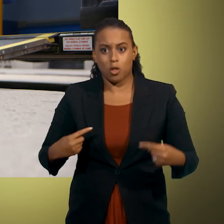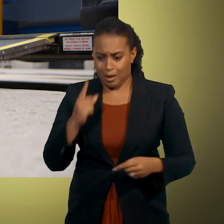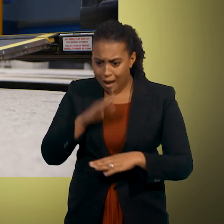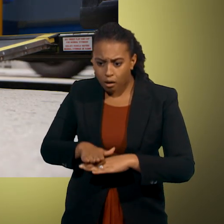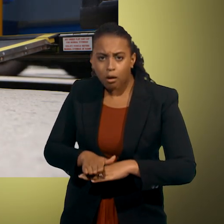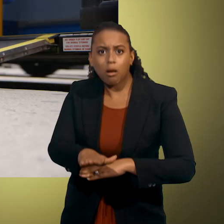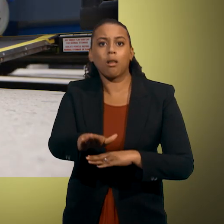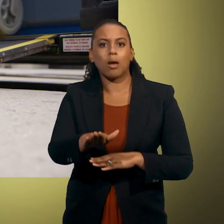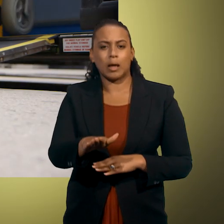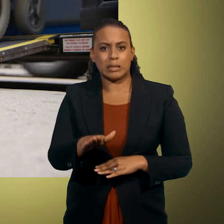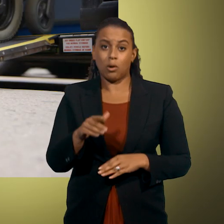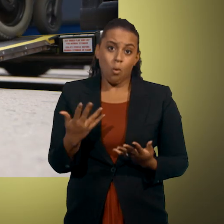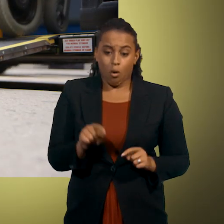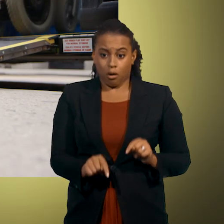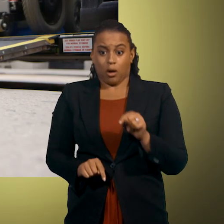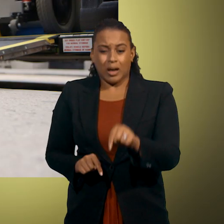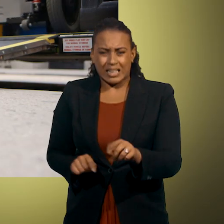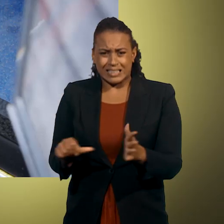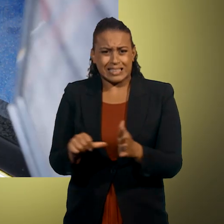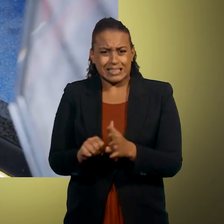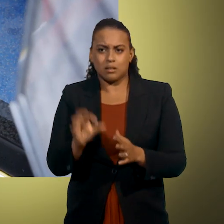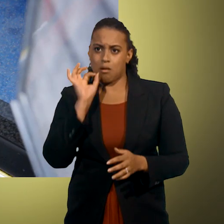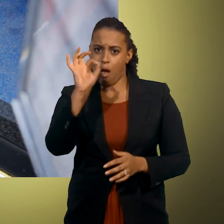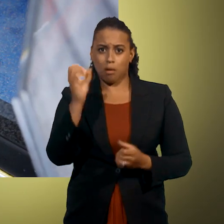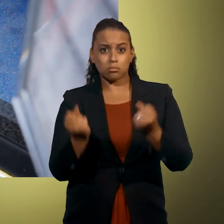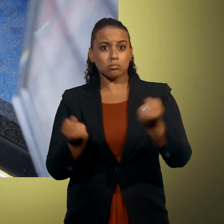If you find the step tricky, you can ask the driver to make the bus kneel for you.